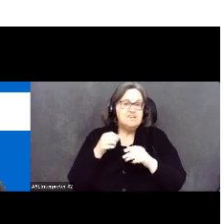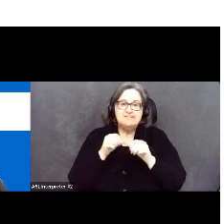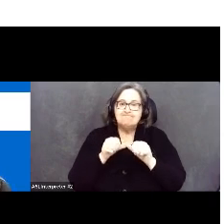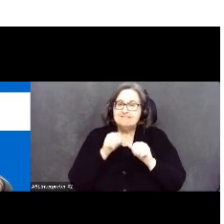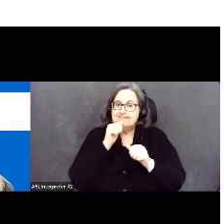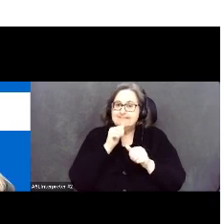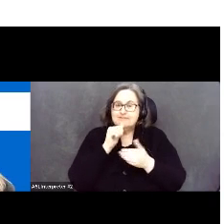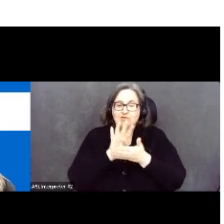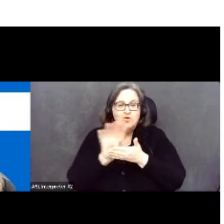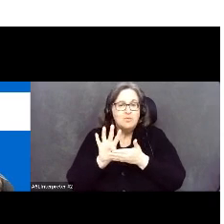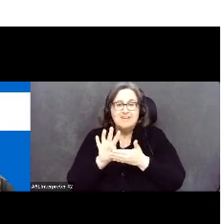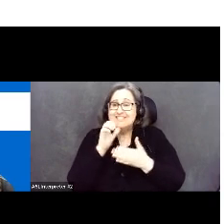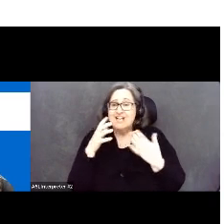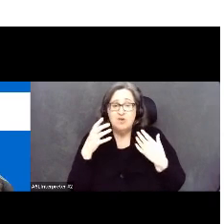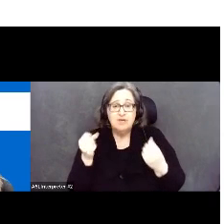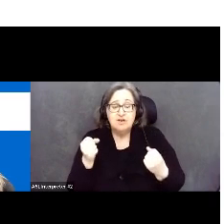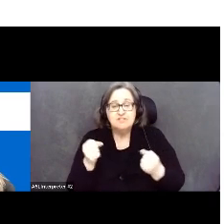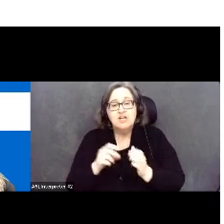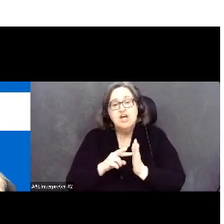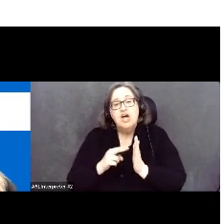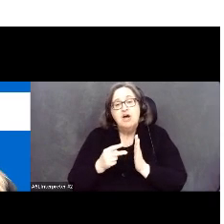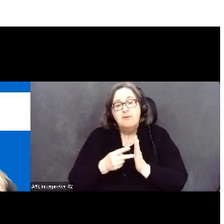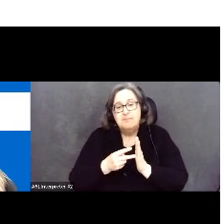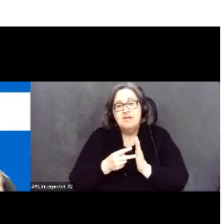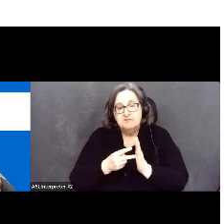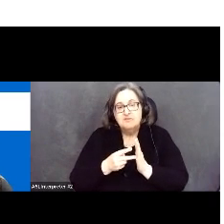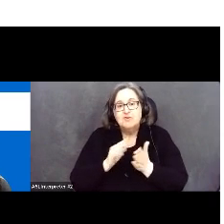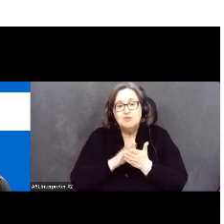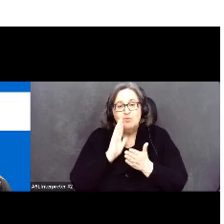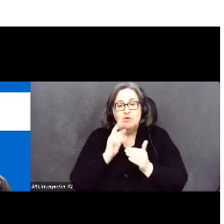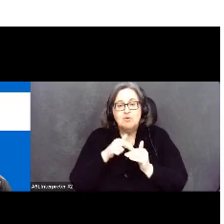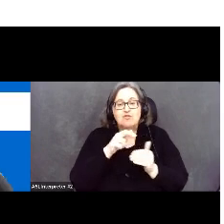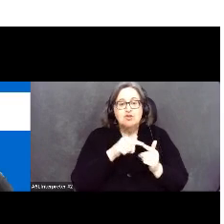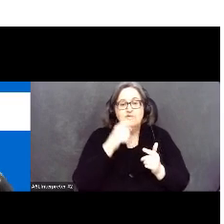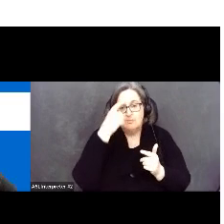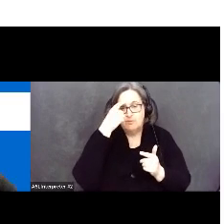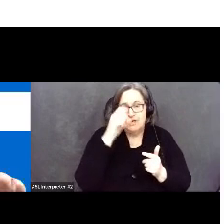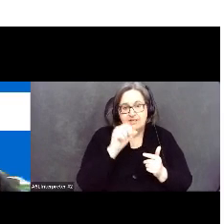recovered, then the school will make a referral to the BrainSTEPS program where we step in and